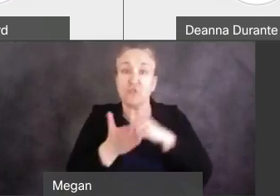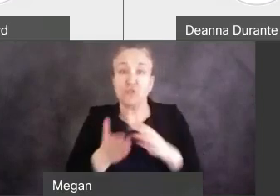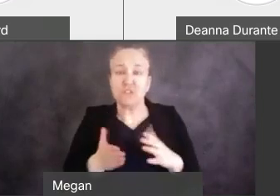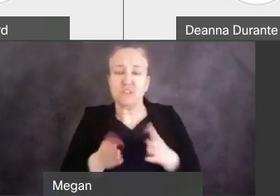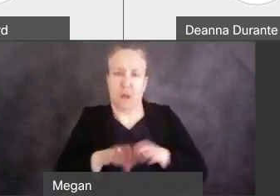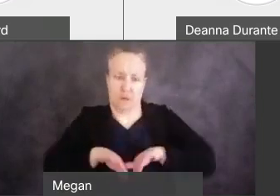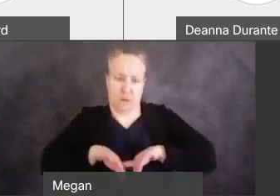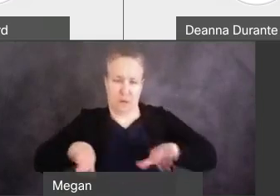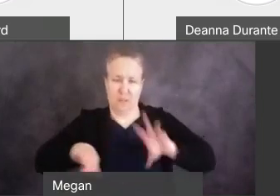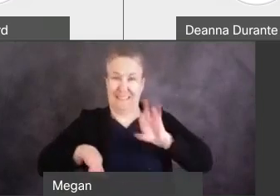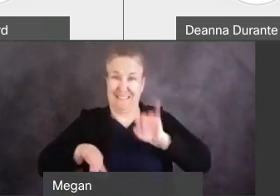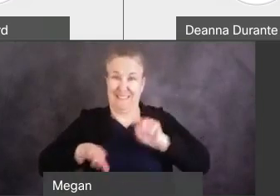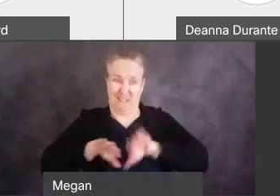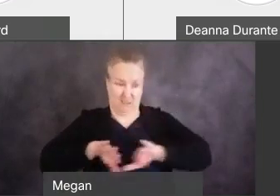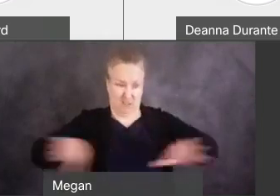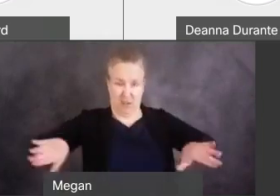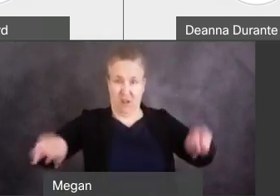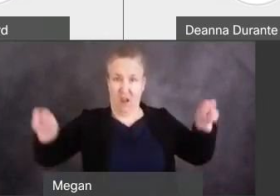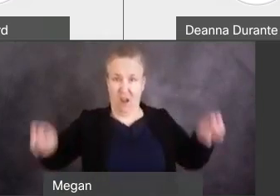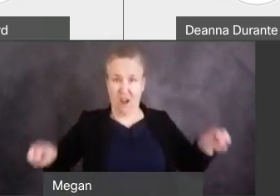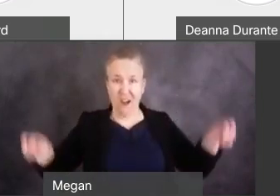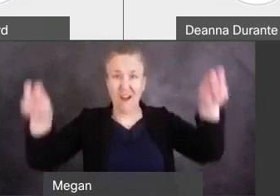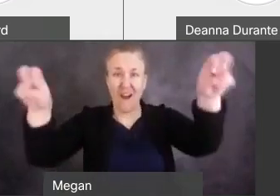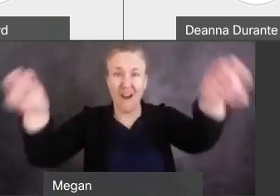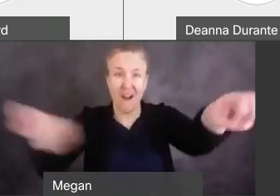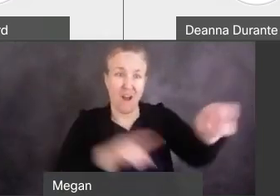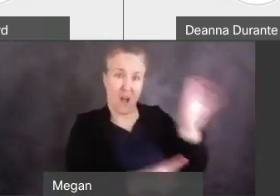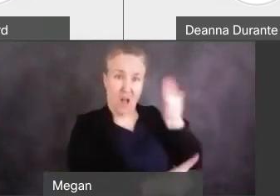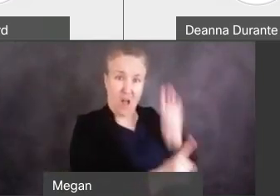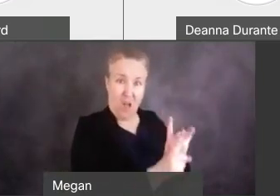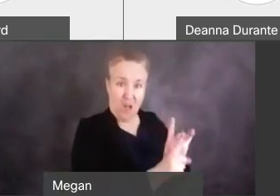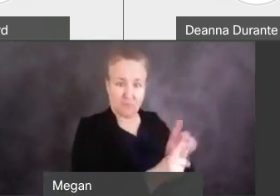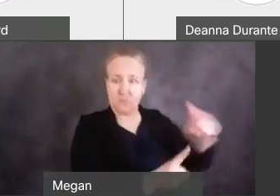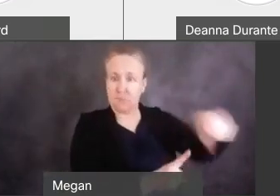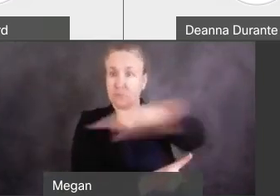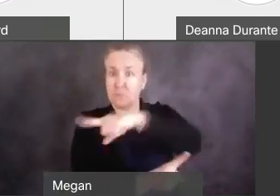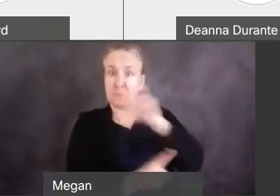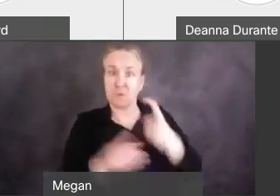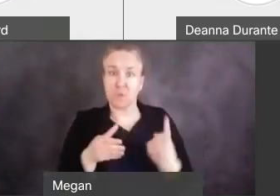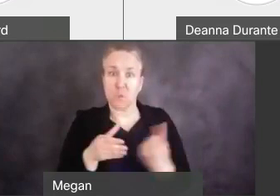then no one would have to quarantine. So that's a decision some school districts are comfortable